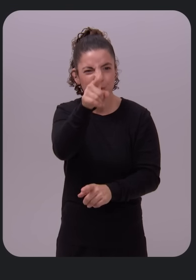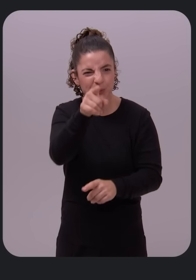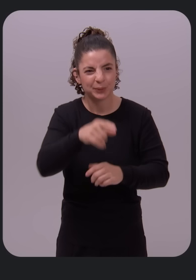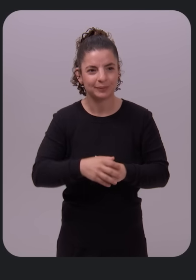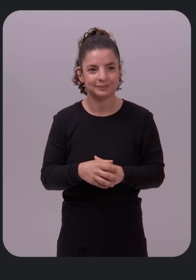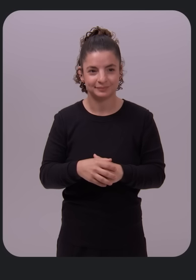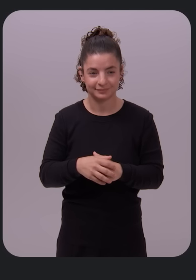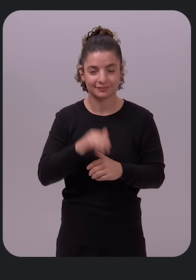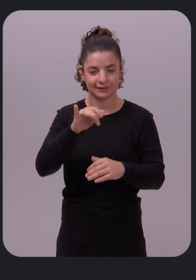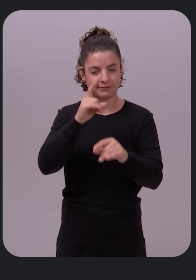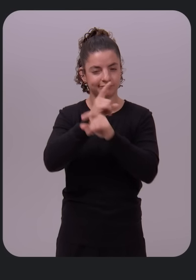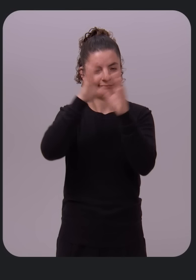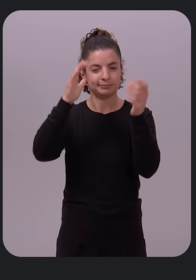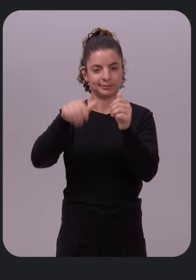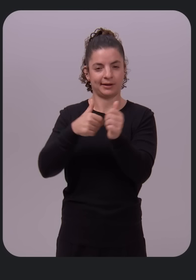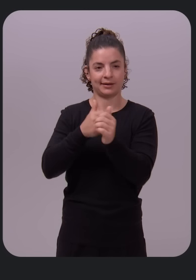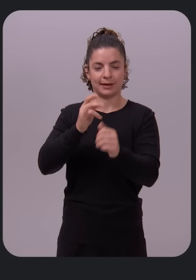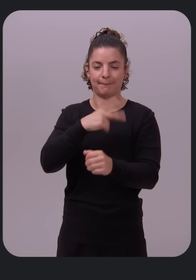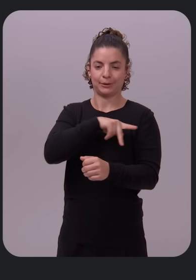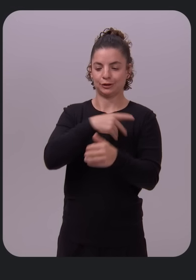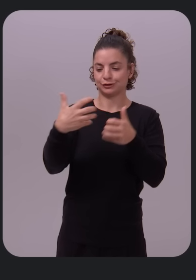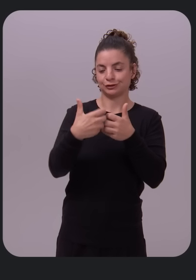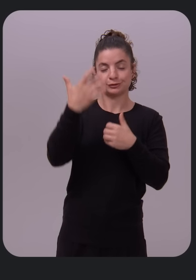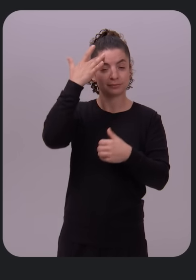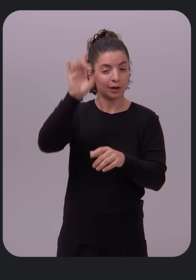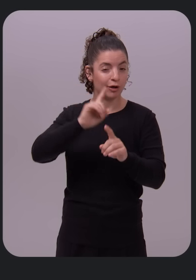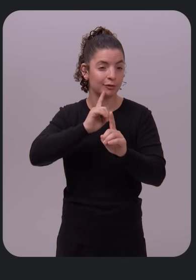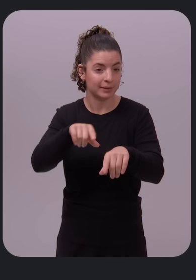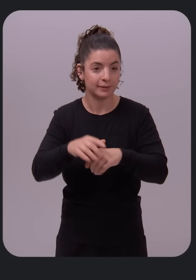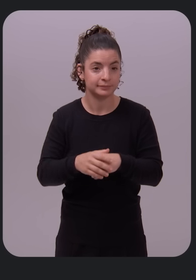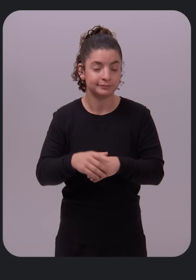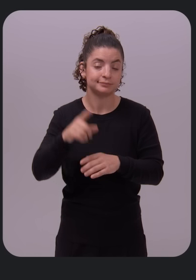That's the idea behind personalized smart replies.